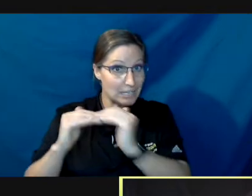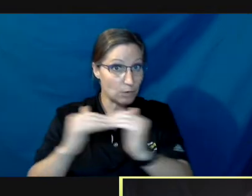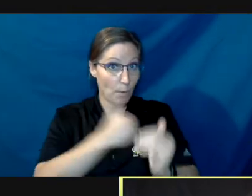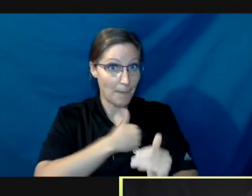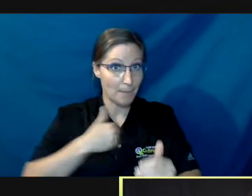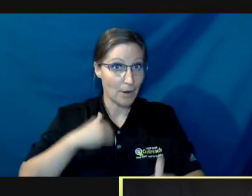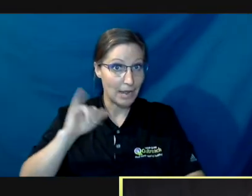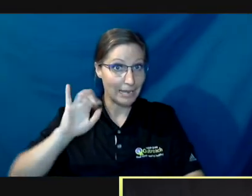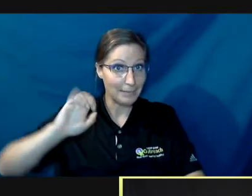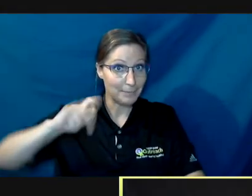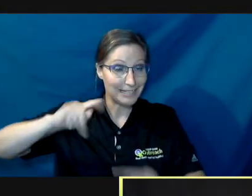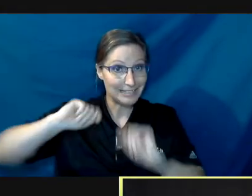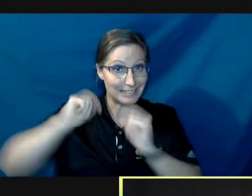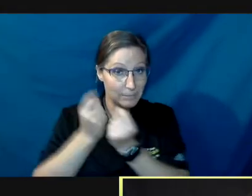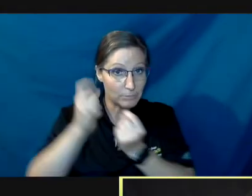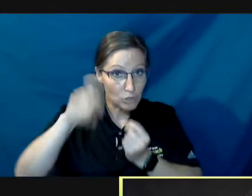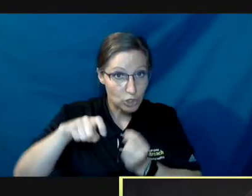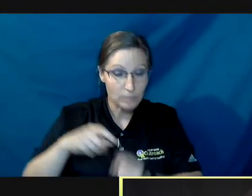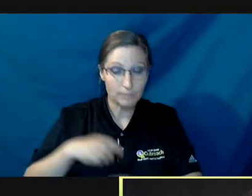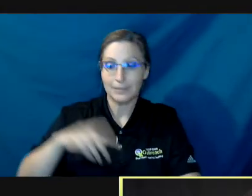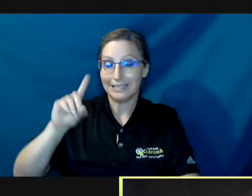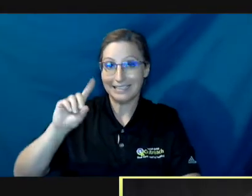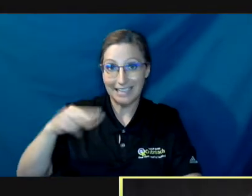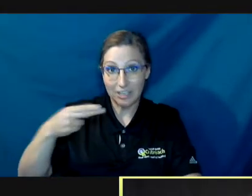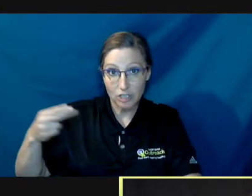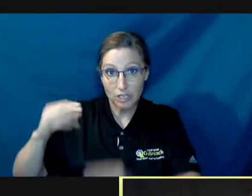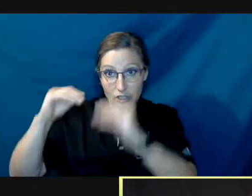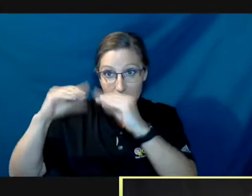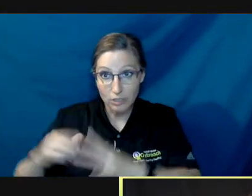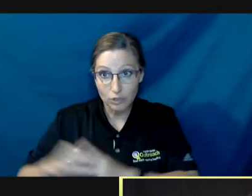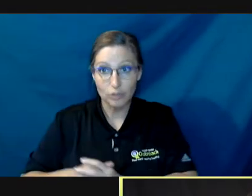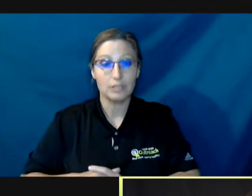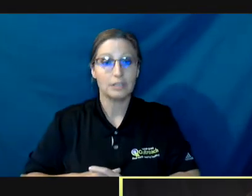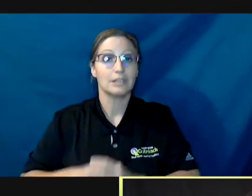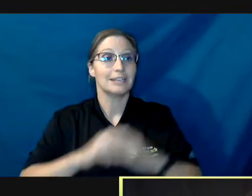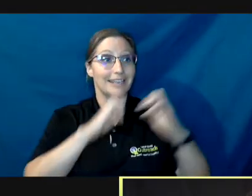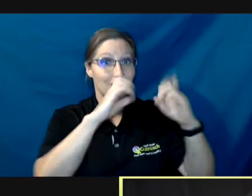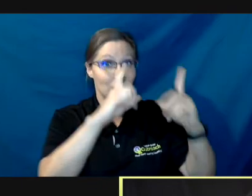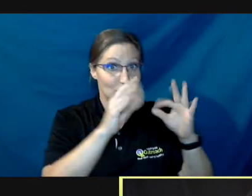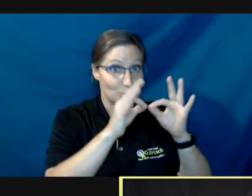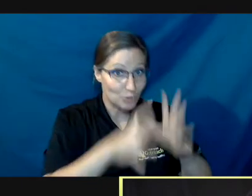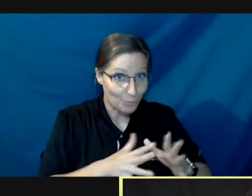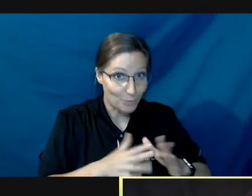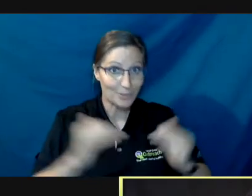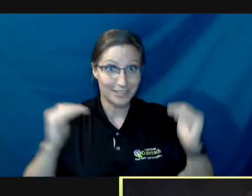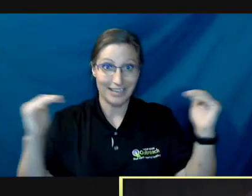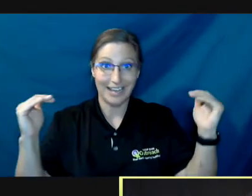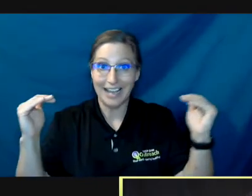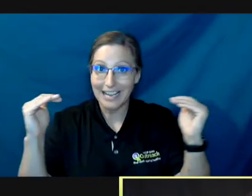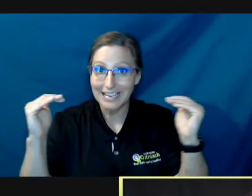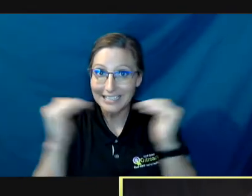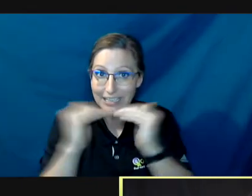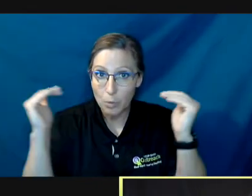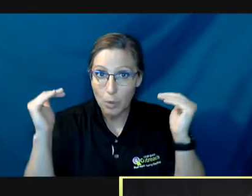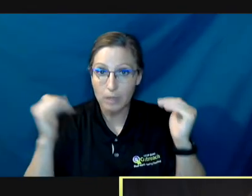DHH teachers, educational interpreters. If DHH teachers or any other professional on that team